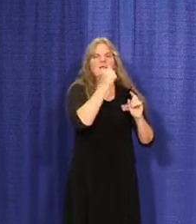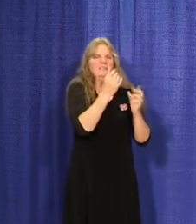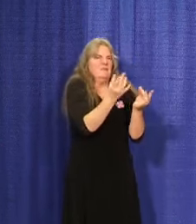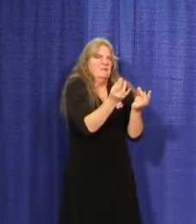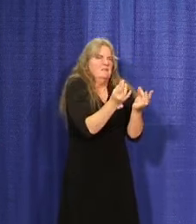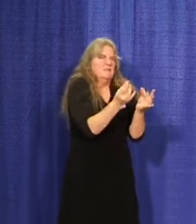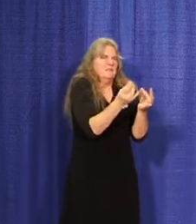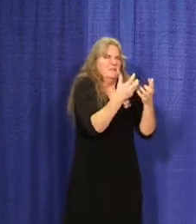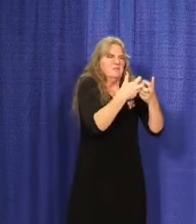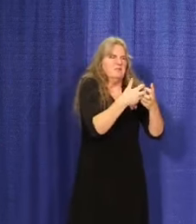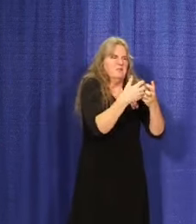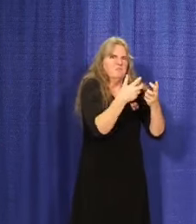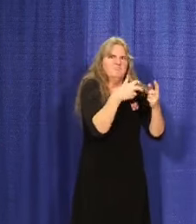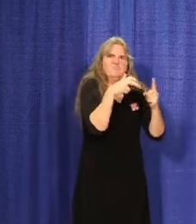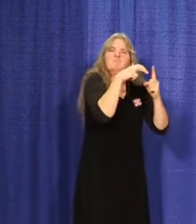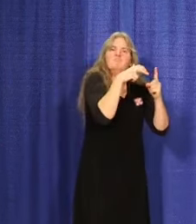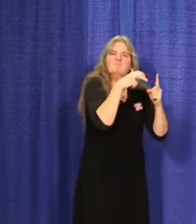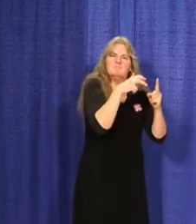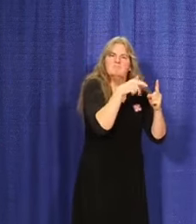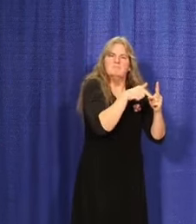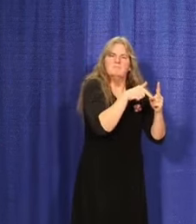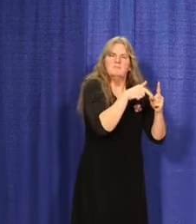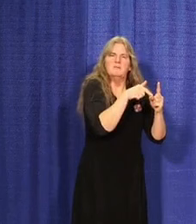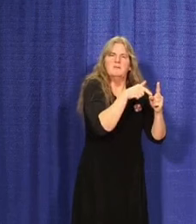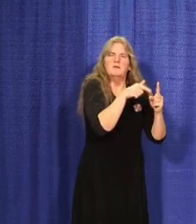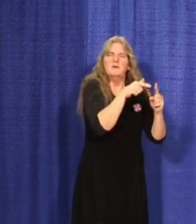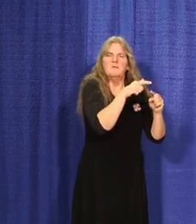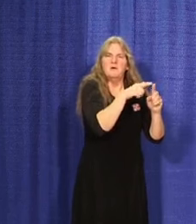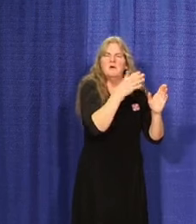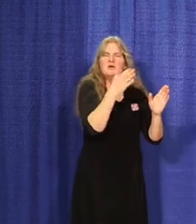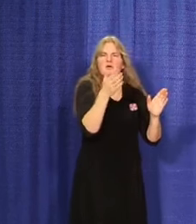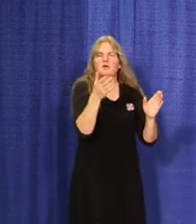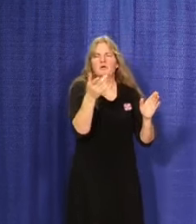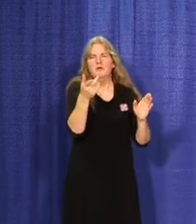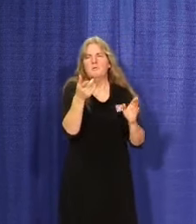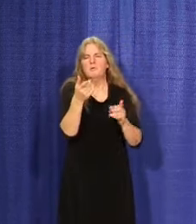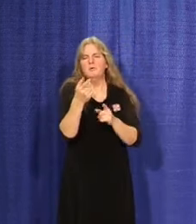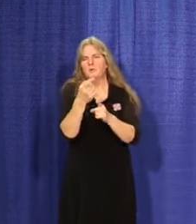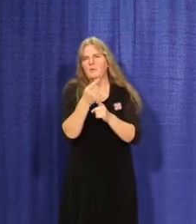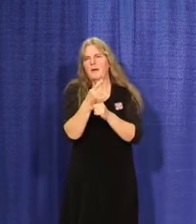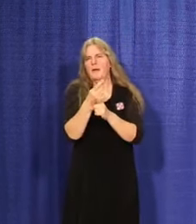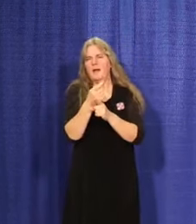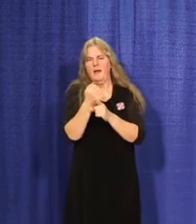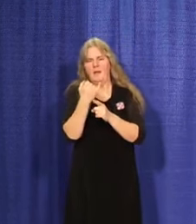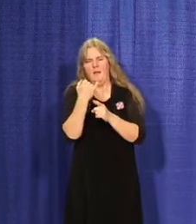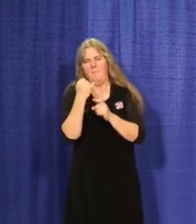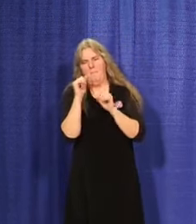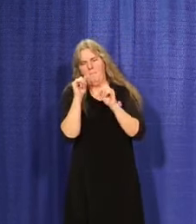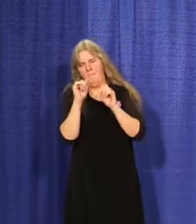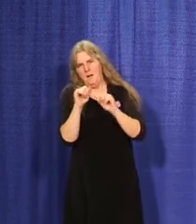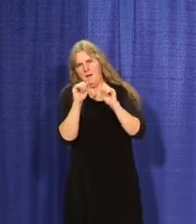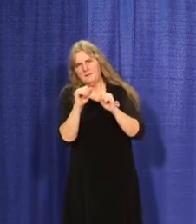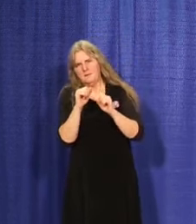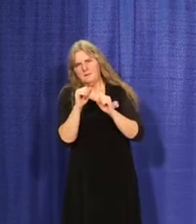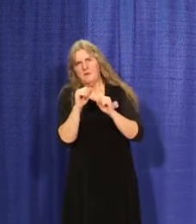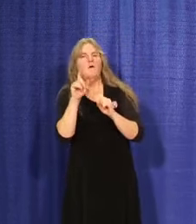But you're right, the right person presenting at the right time would mean that the chance of a false-negative is extremely low.